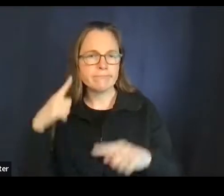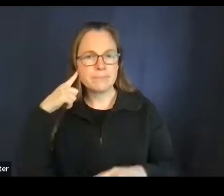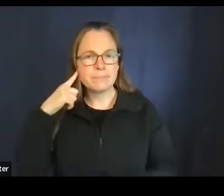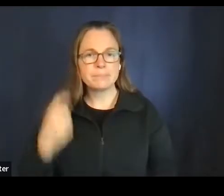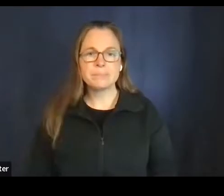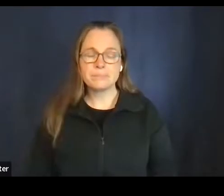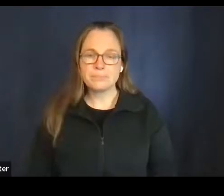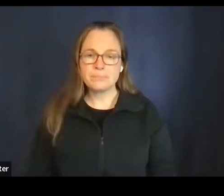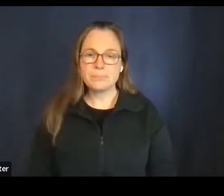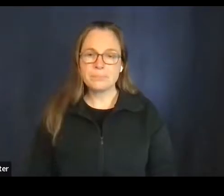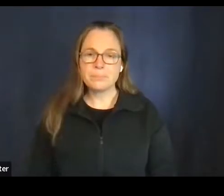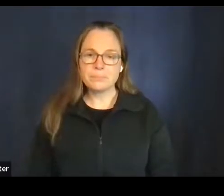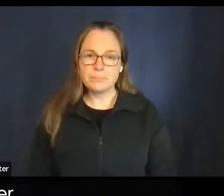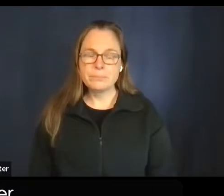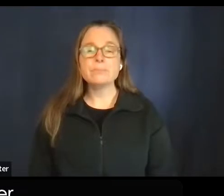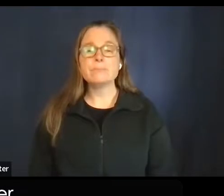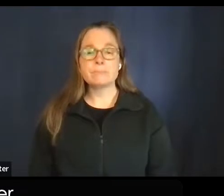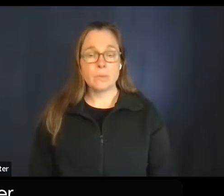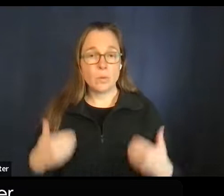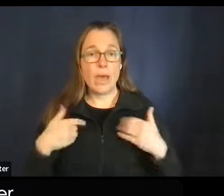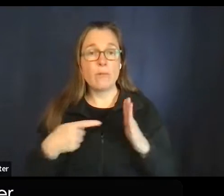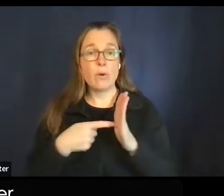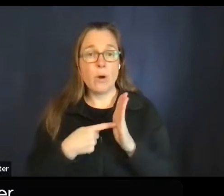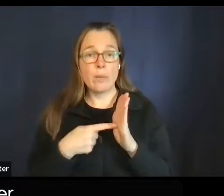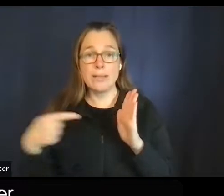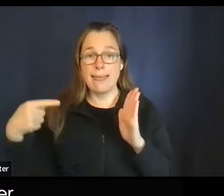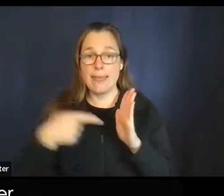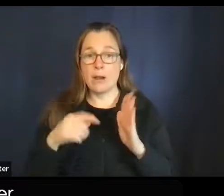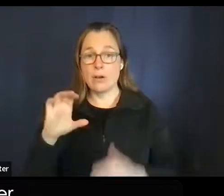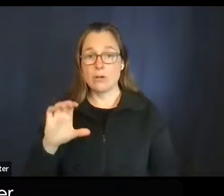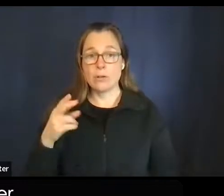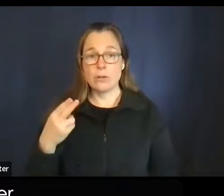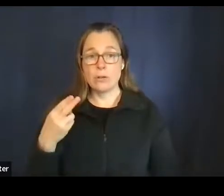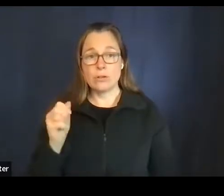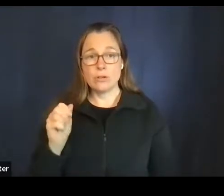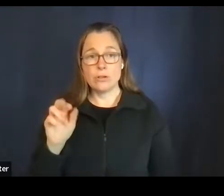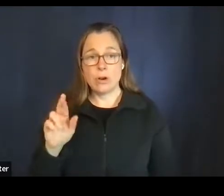So there are the requirements in the charter and looking to the charter commissioners to make sure I've got this. All right.